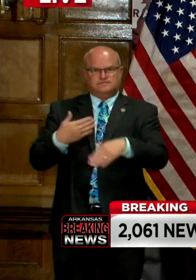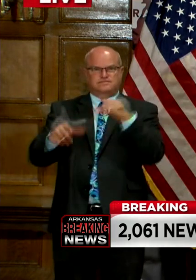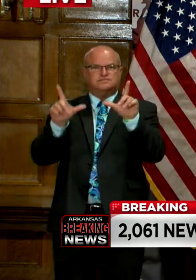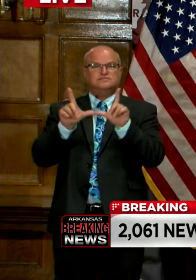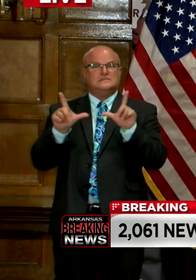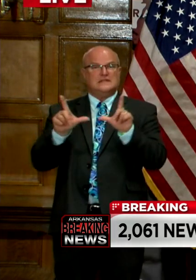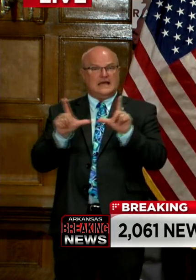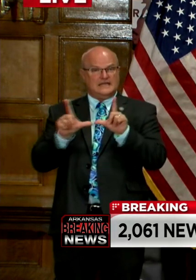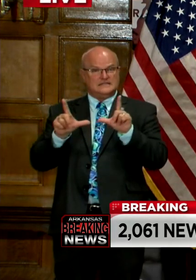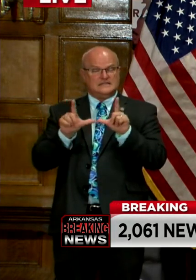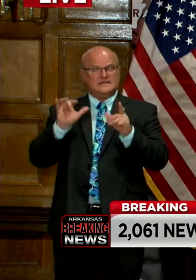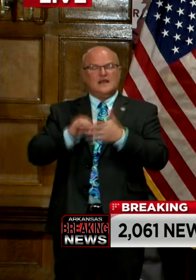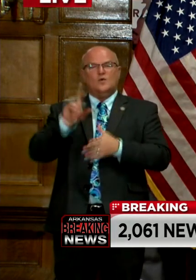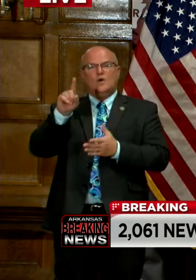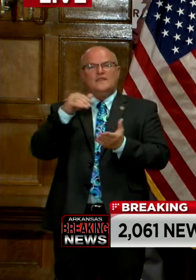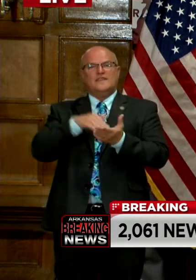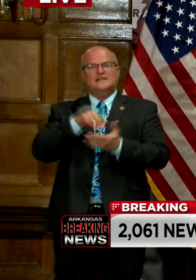ACROSS ARKANSAS SUE TEDFORD IS